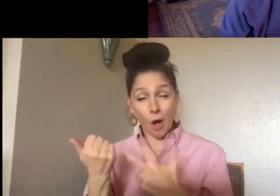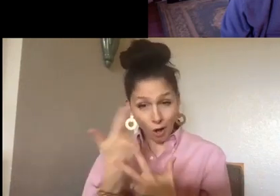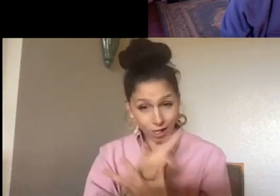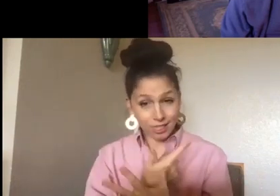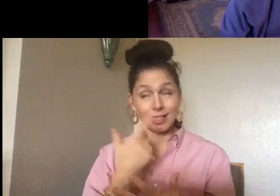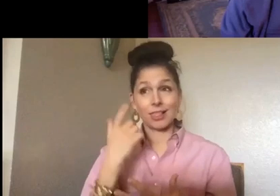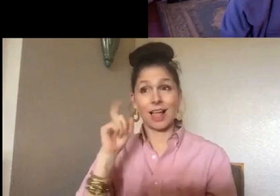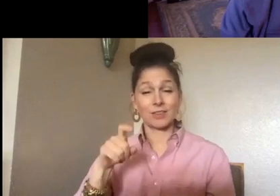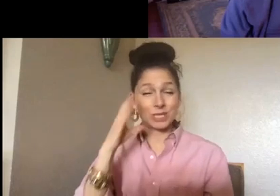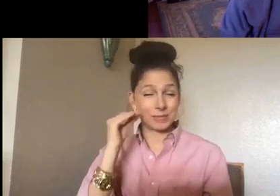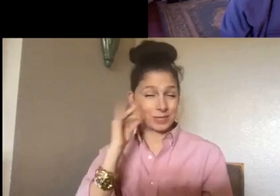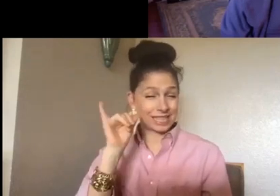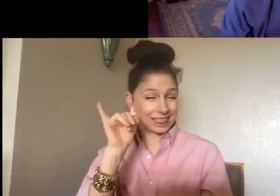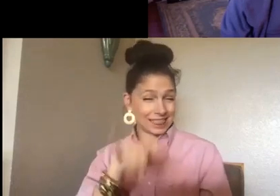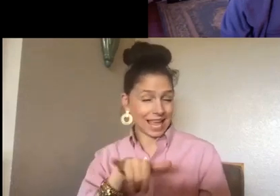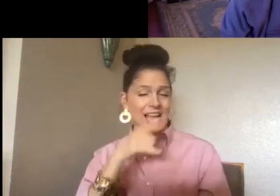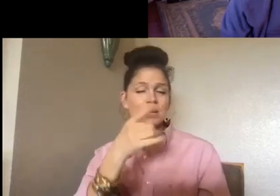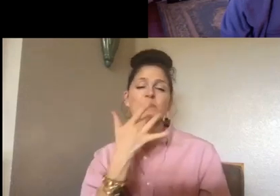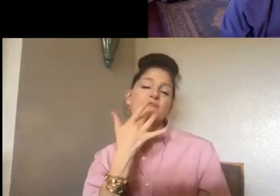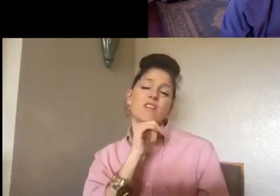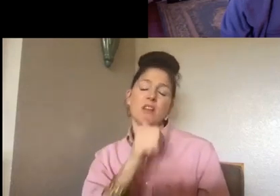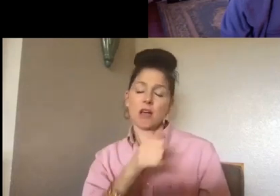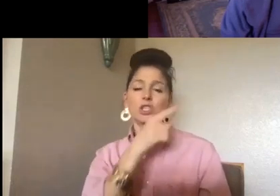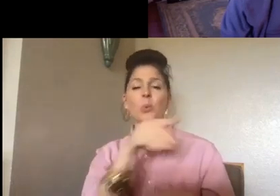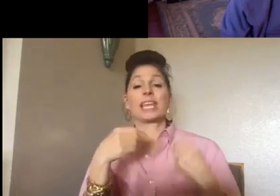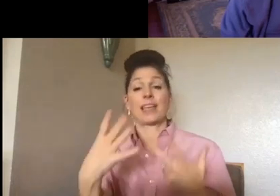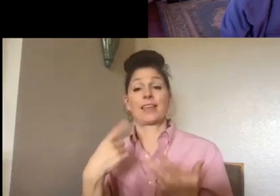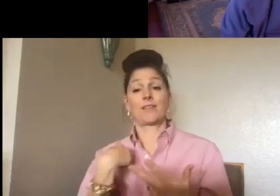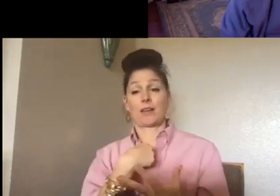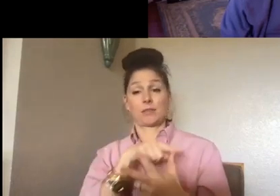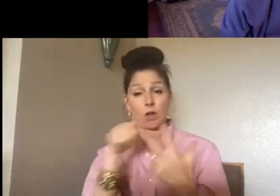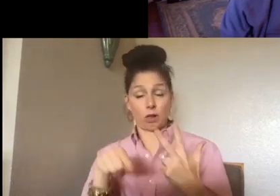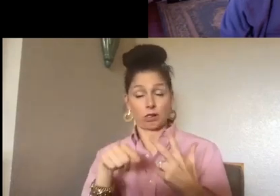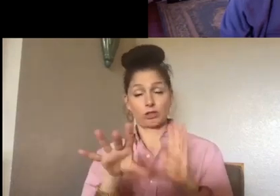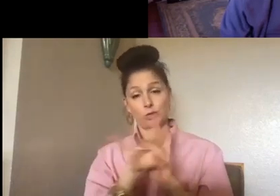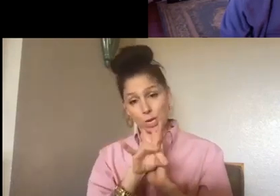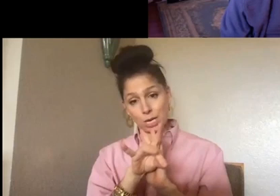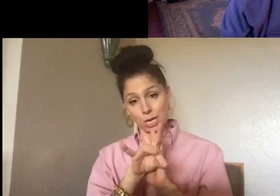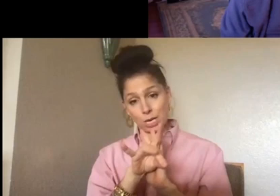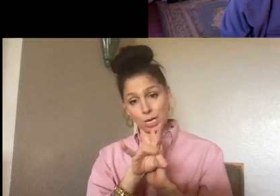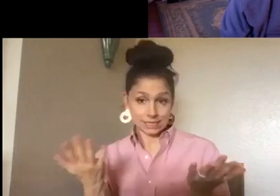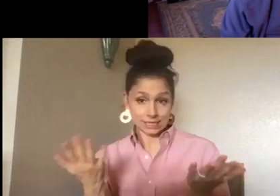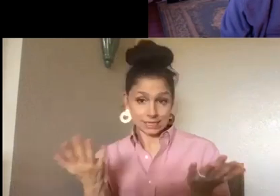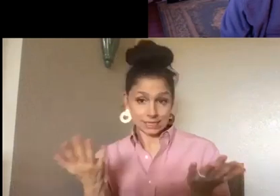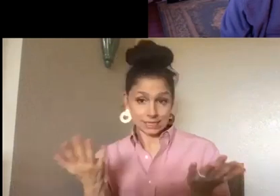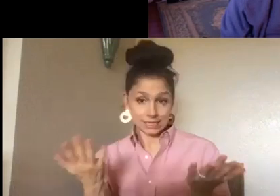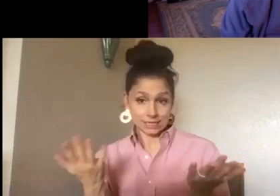and that all of them, he didn't want them to have that same experience. So he made it